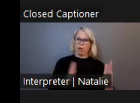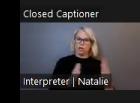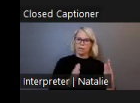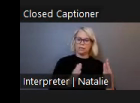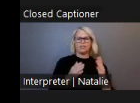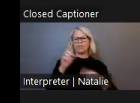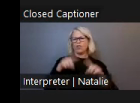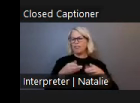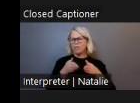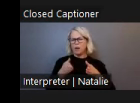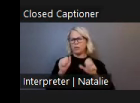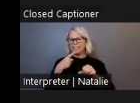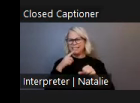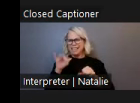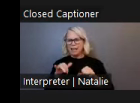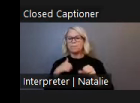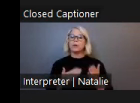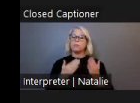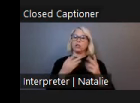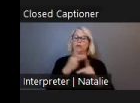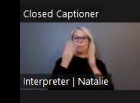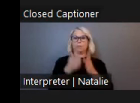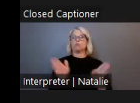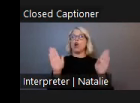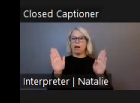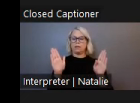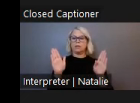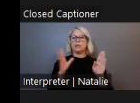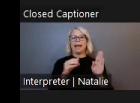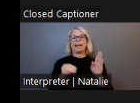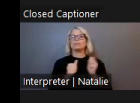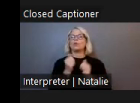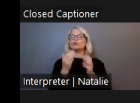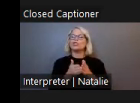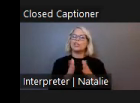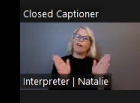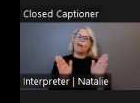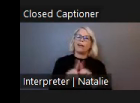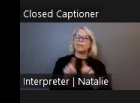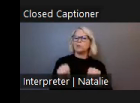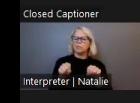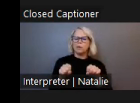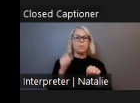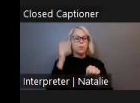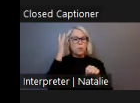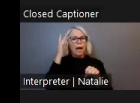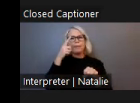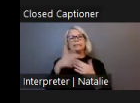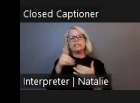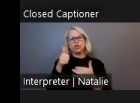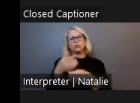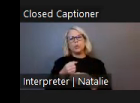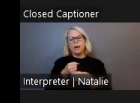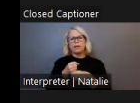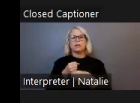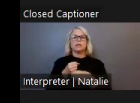I recommend that you keep it broad and generic because it's easier to get ultimate approval